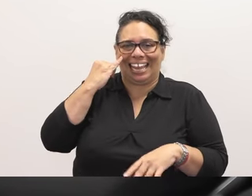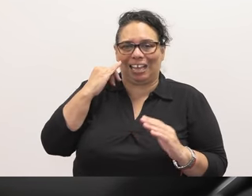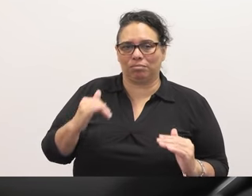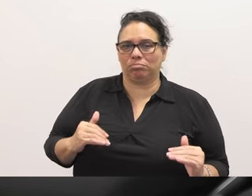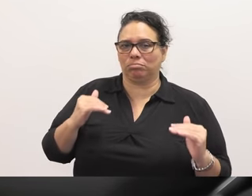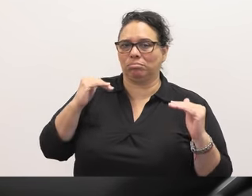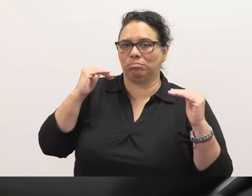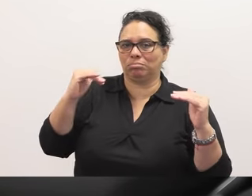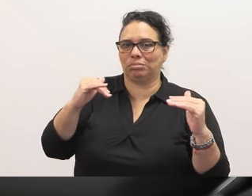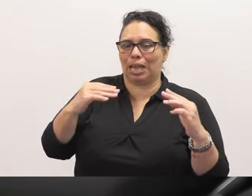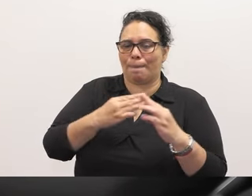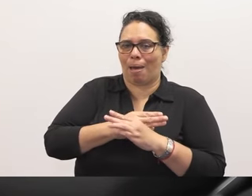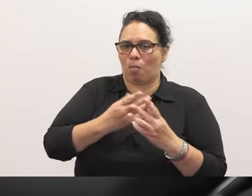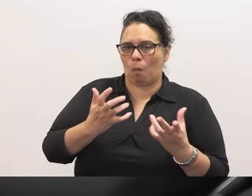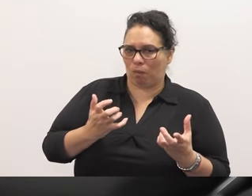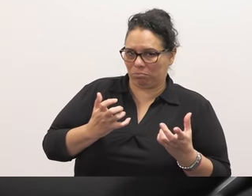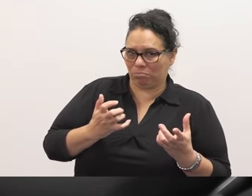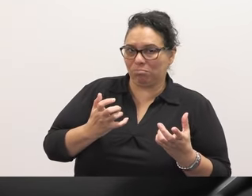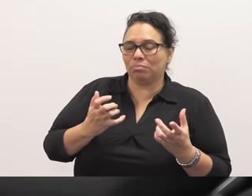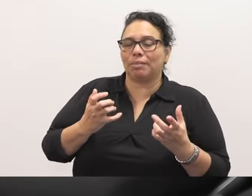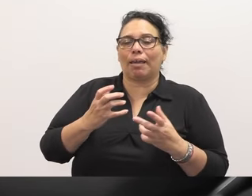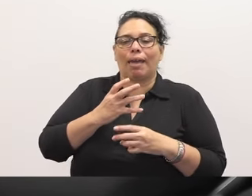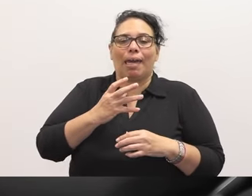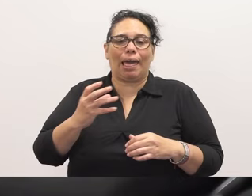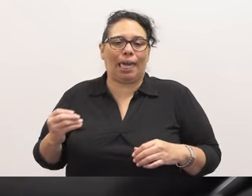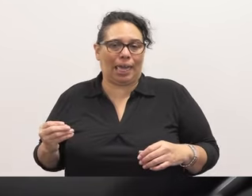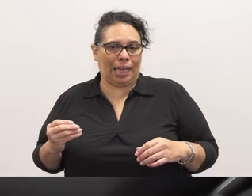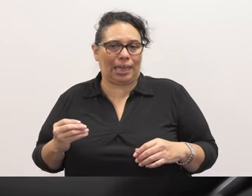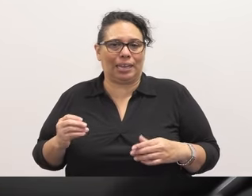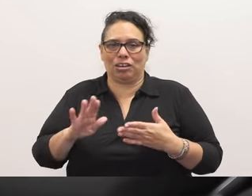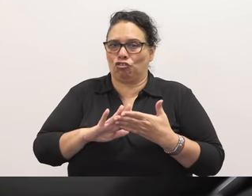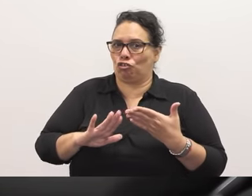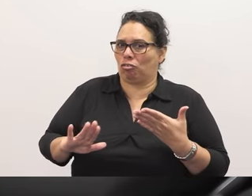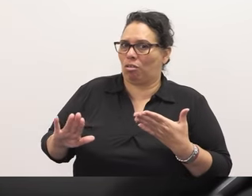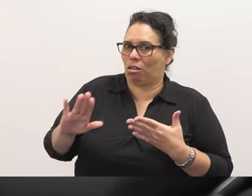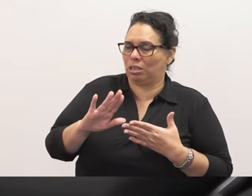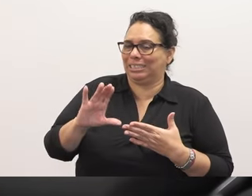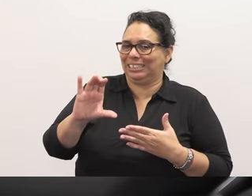and to college majors that are STEM oriented.